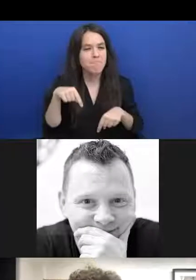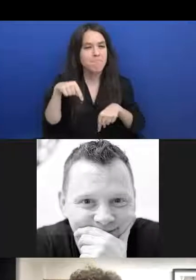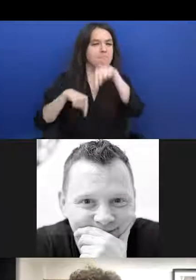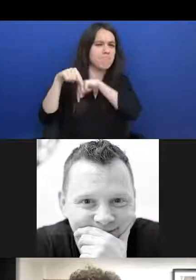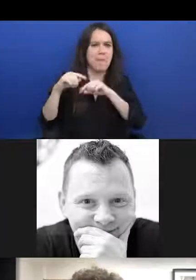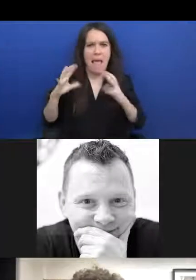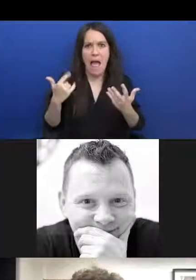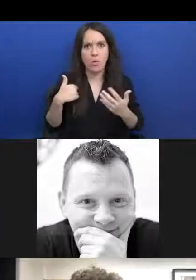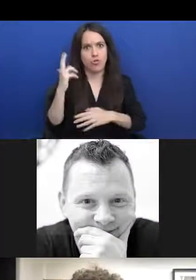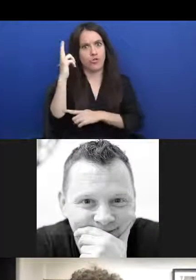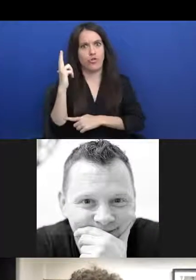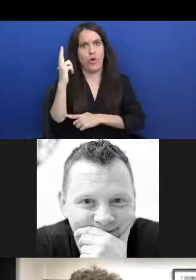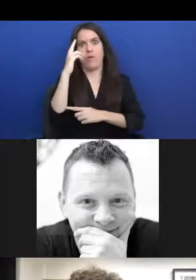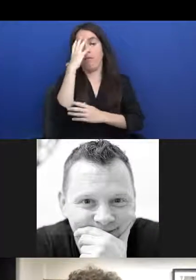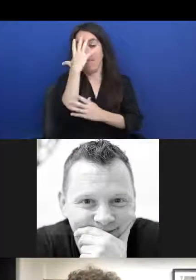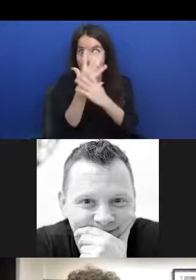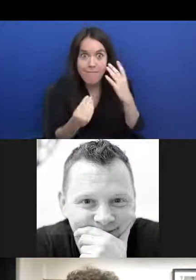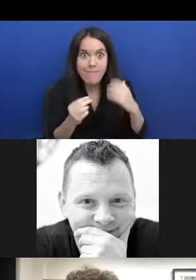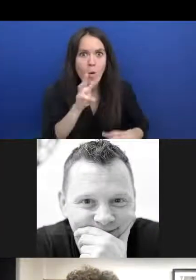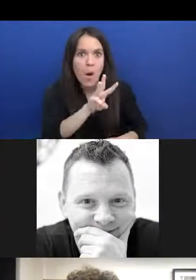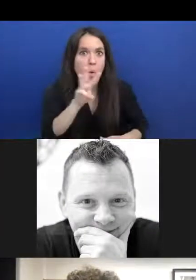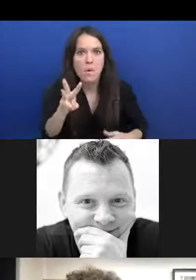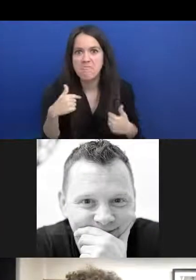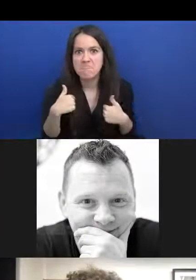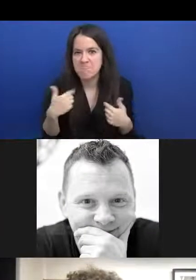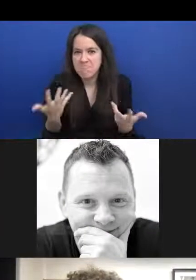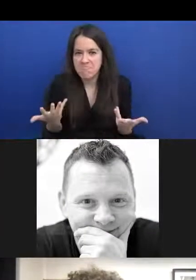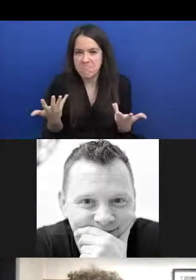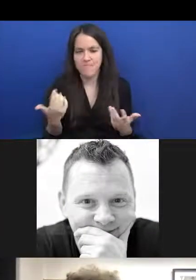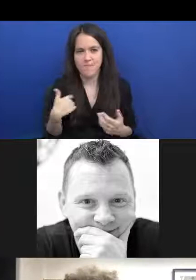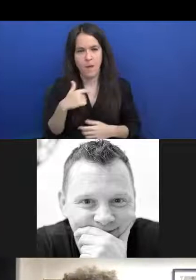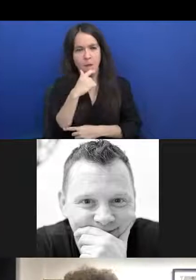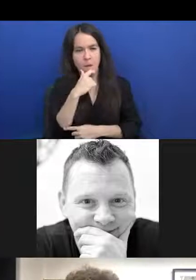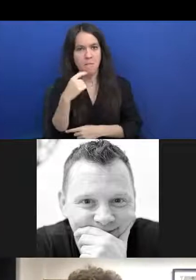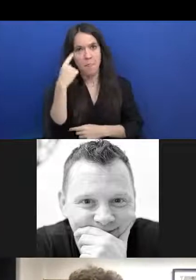some of the first kind of things I was interested in when I started to think about multilingualism